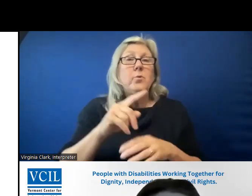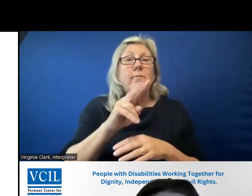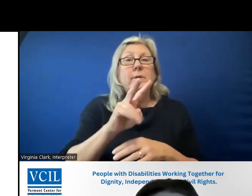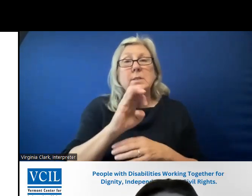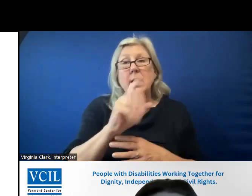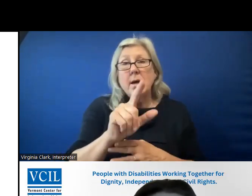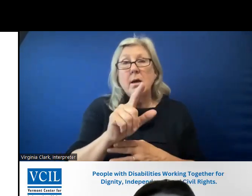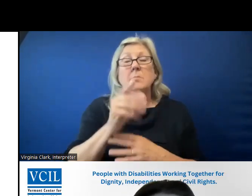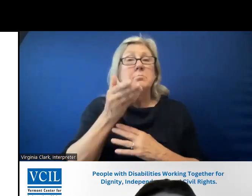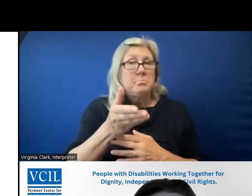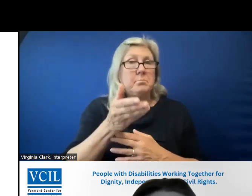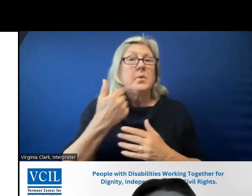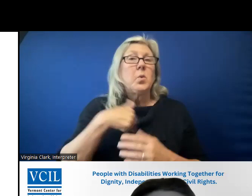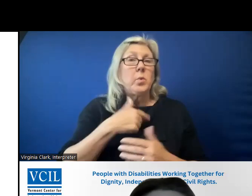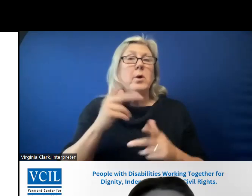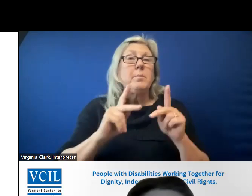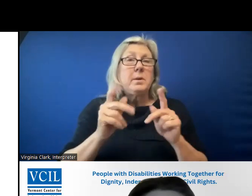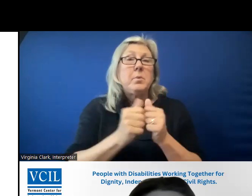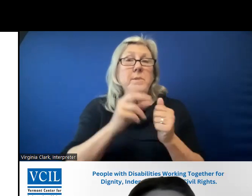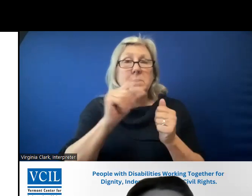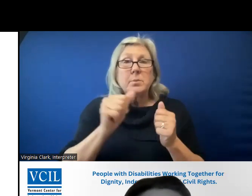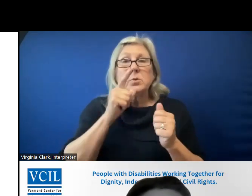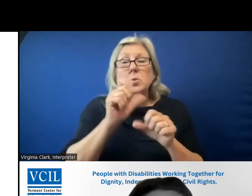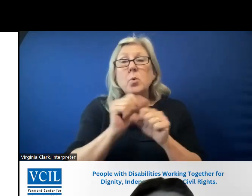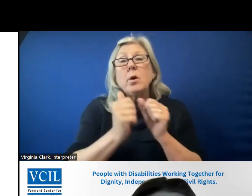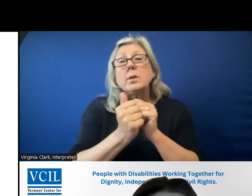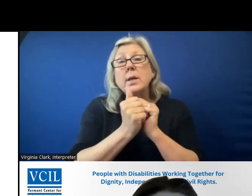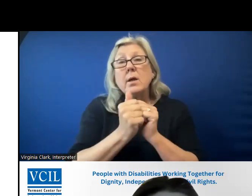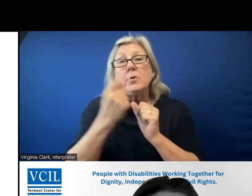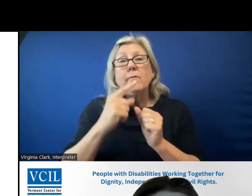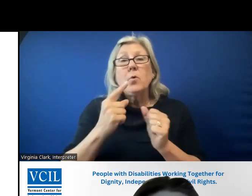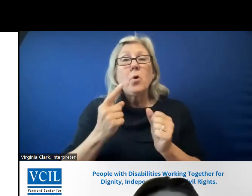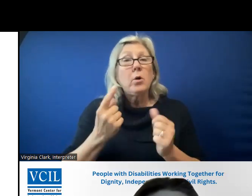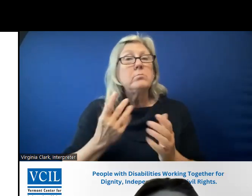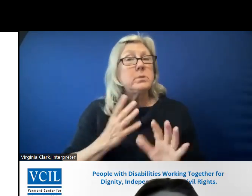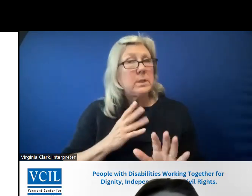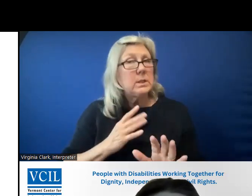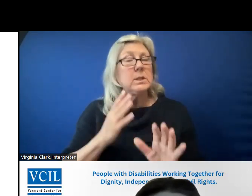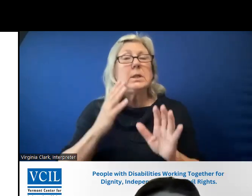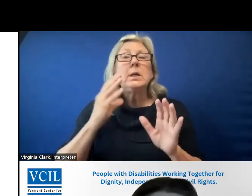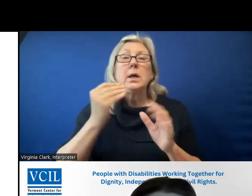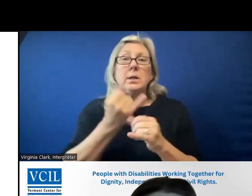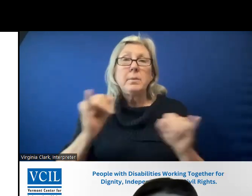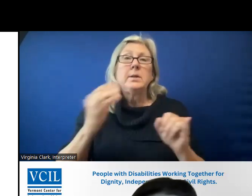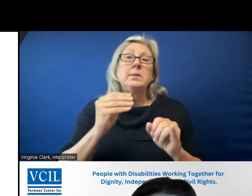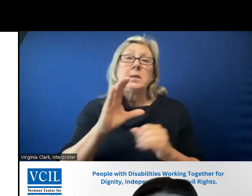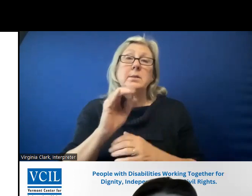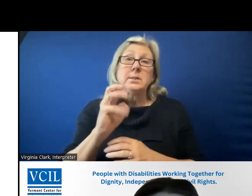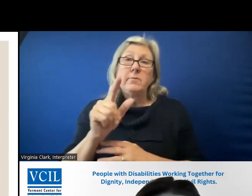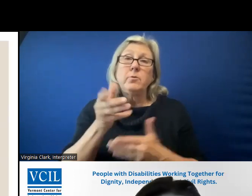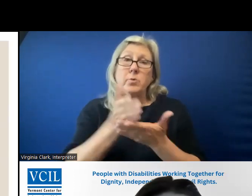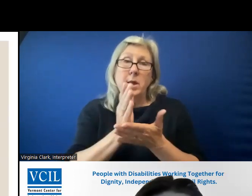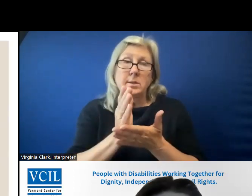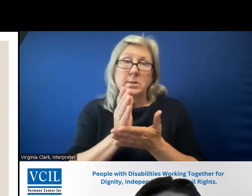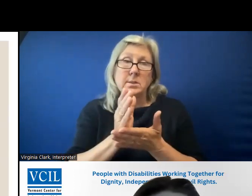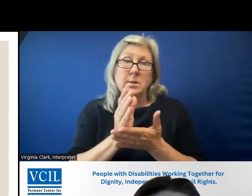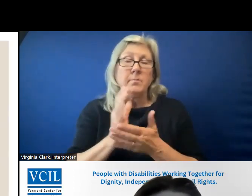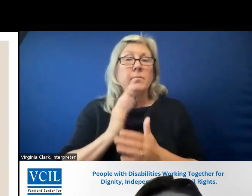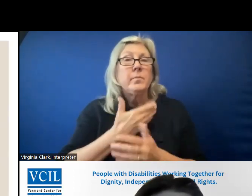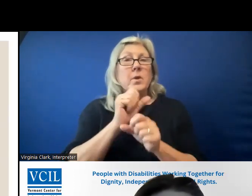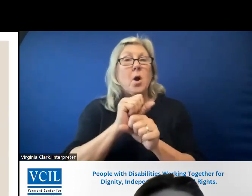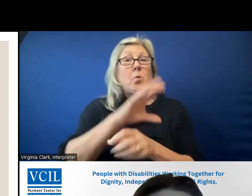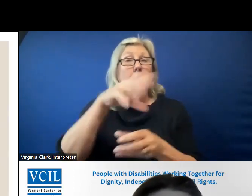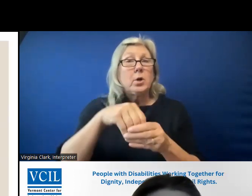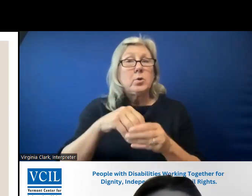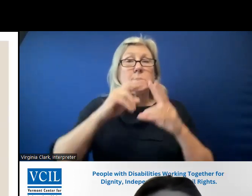We're working for dignity and civil rights. Our work includes assessing and responding